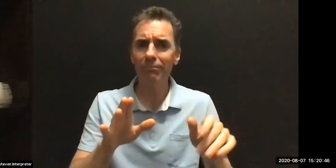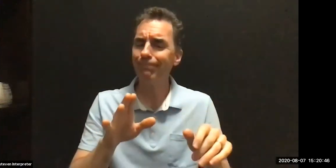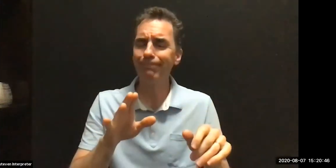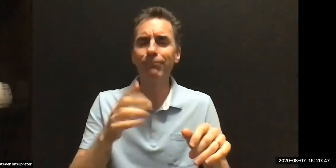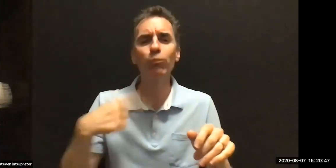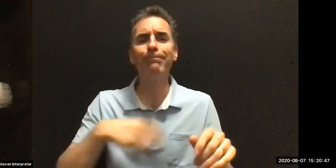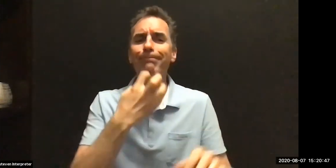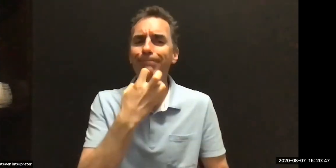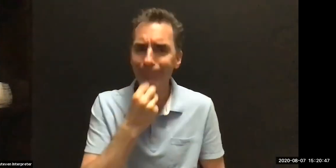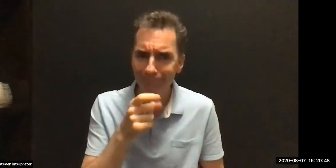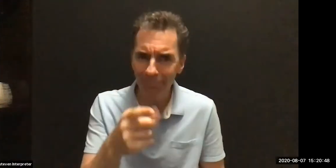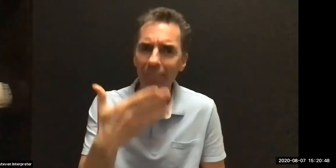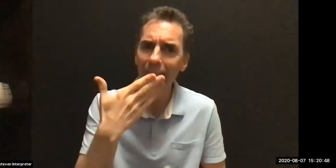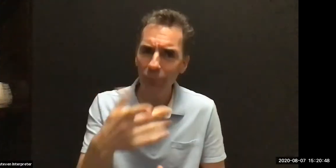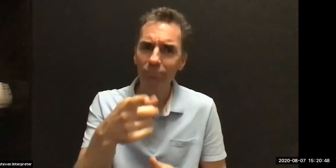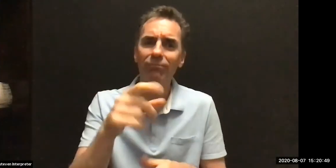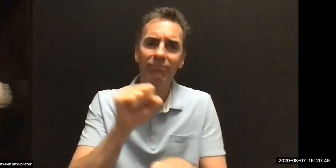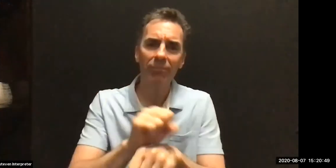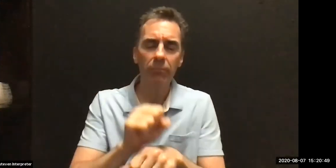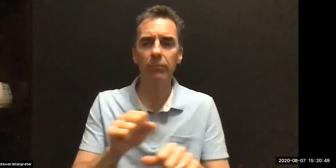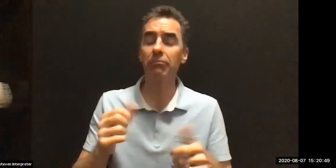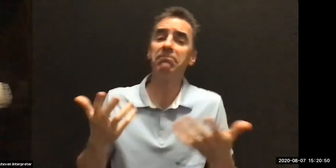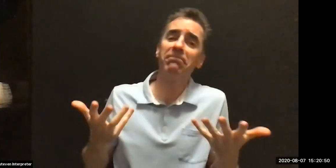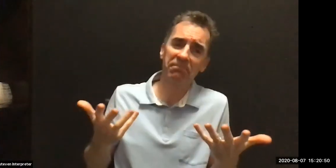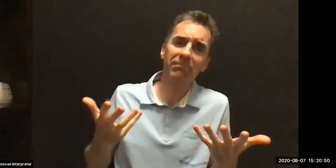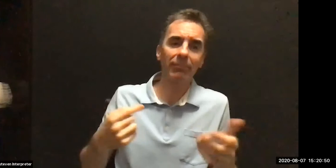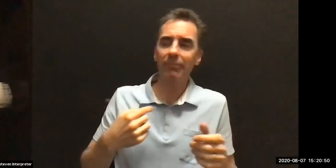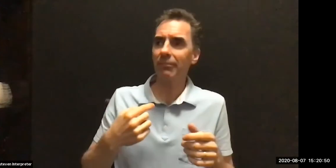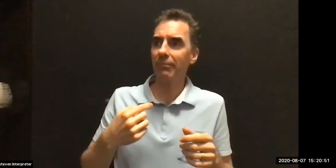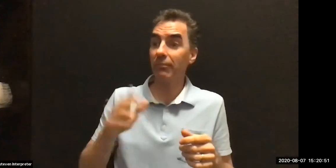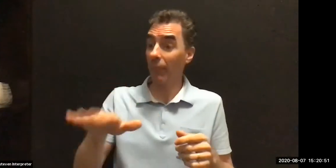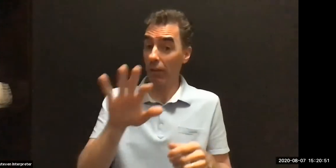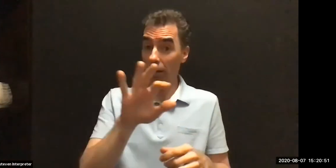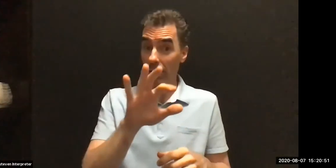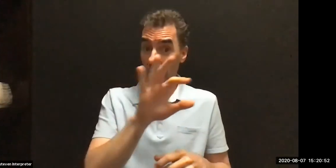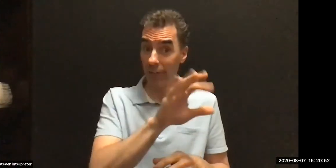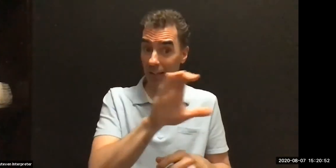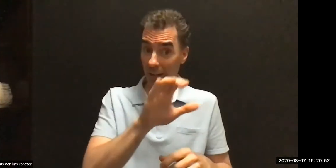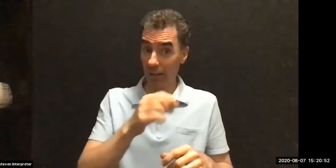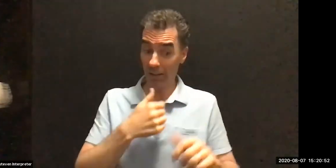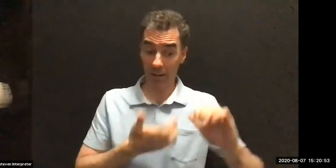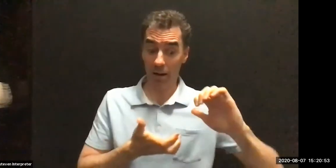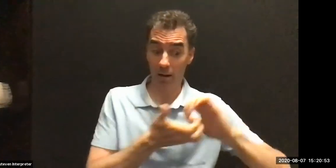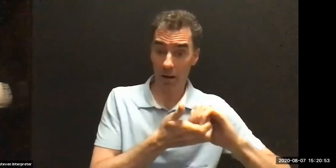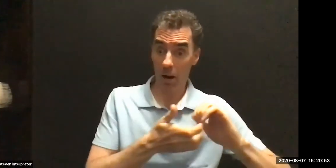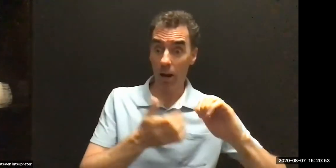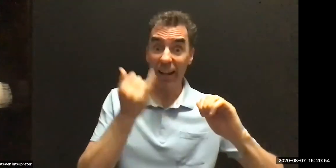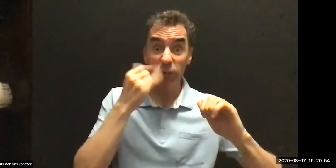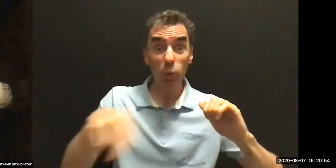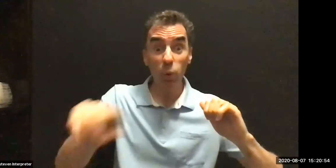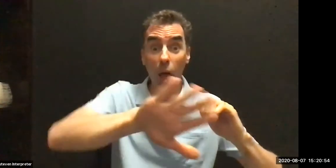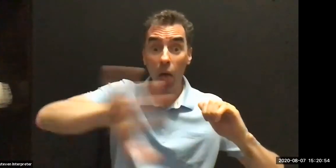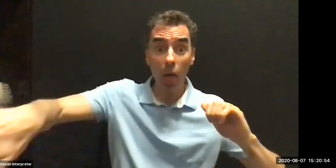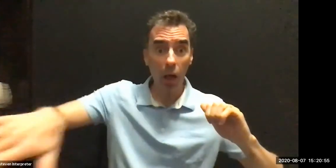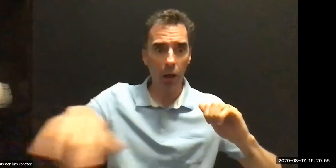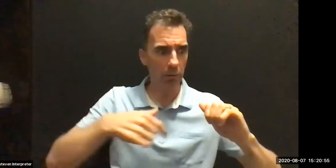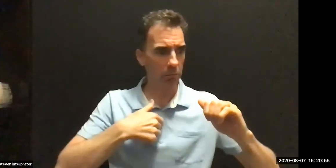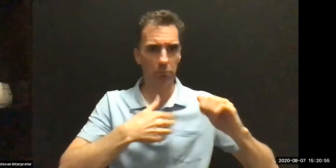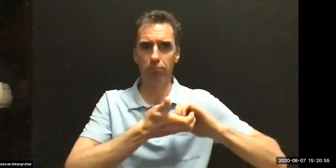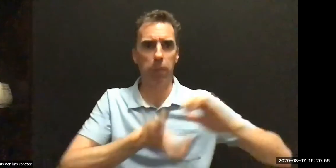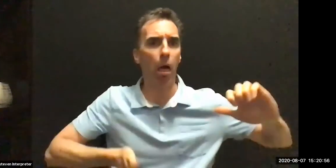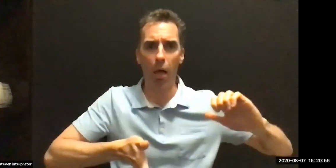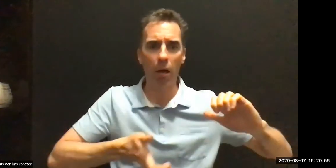Channelle Charest: Thank you. Well, we couldn't. I could not have built the partnership with Fresno City without you. So Tim was a huge force behind the collaboration of you guys and